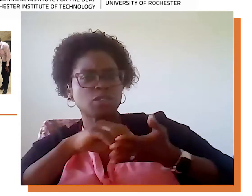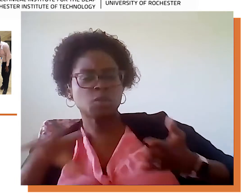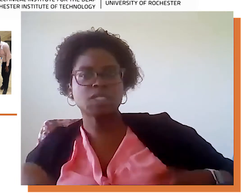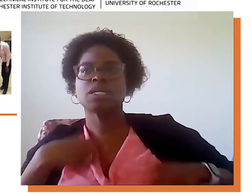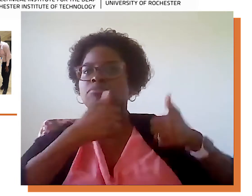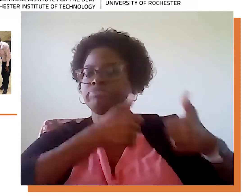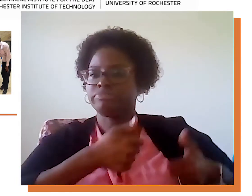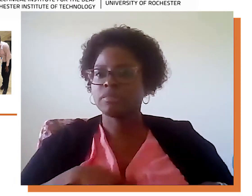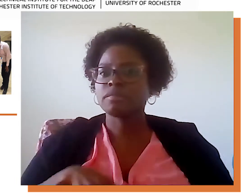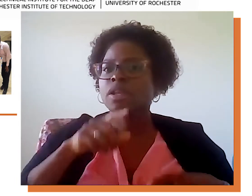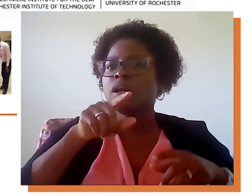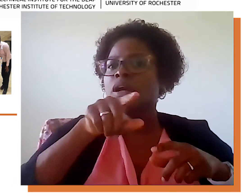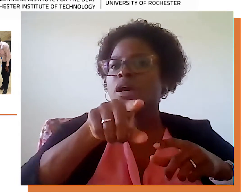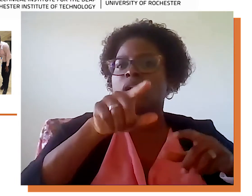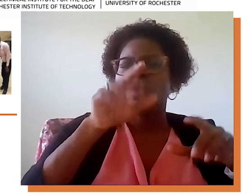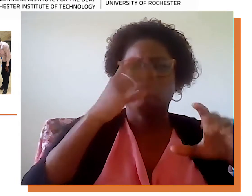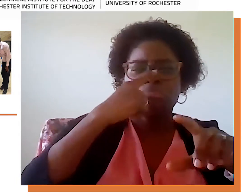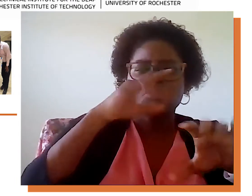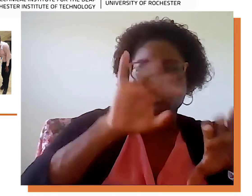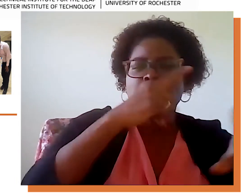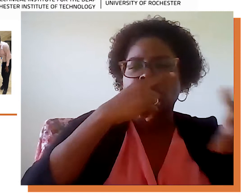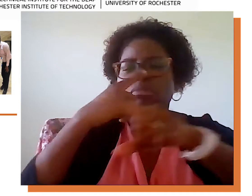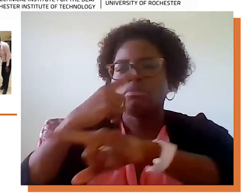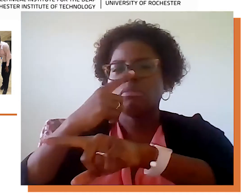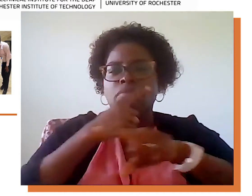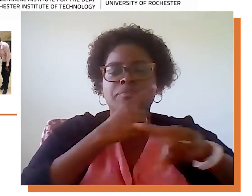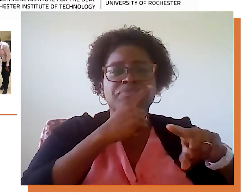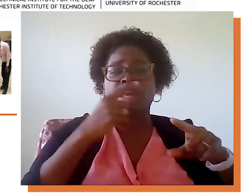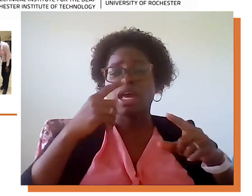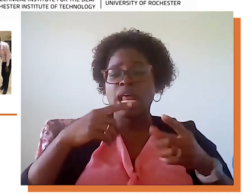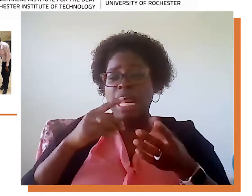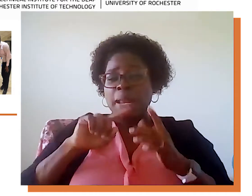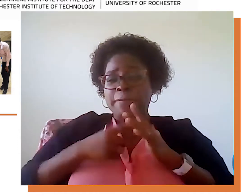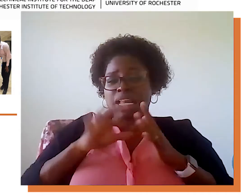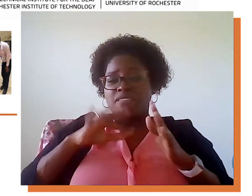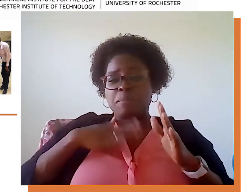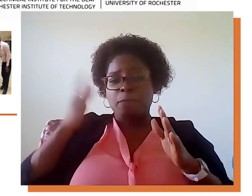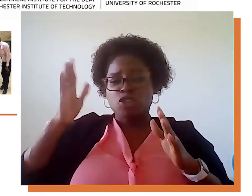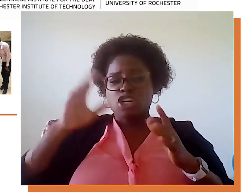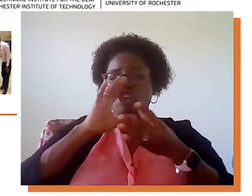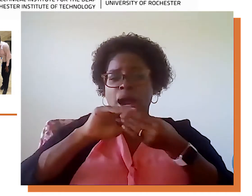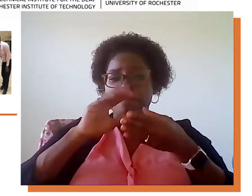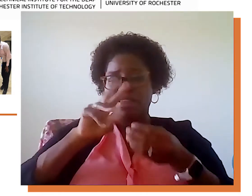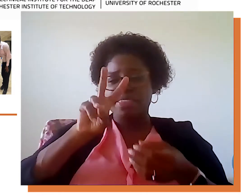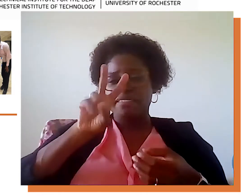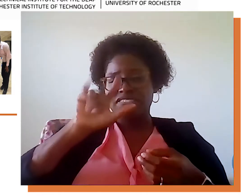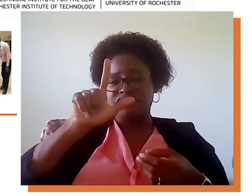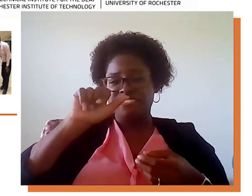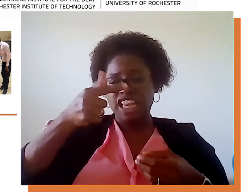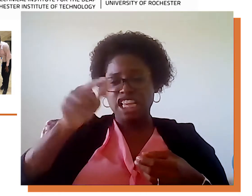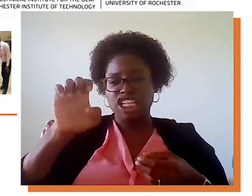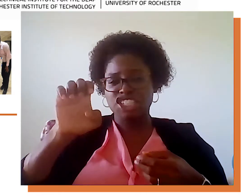to send my information out to their students, to try and recruit students that way. And at the beginning of my presentation,